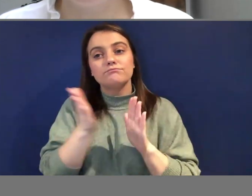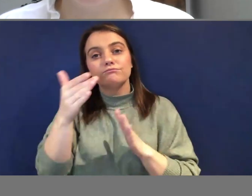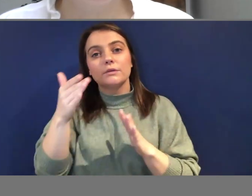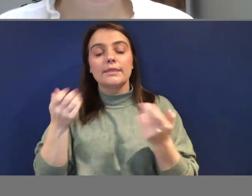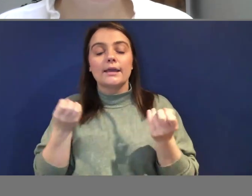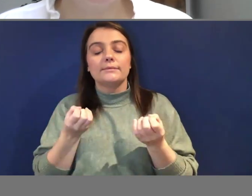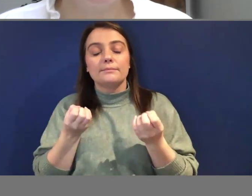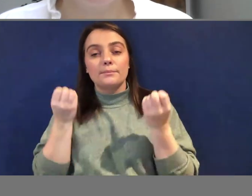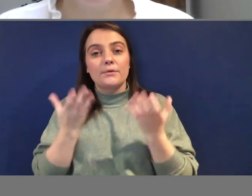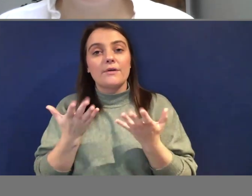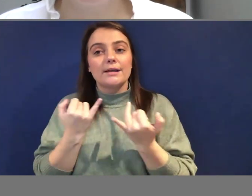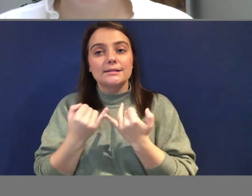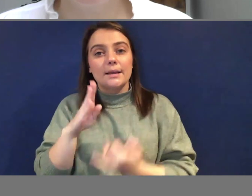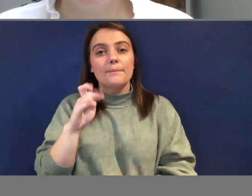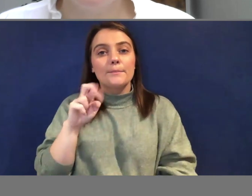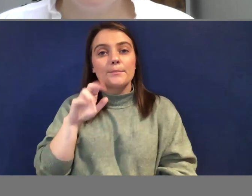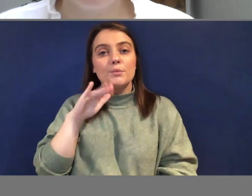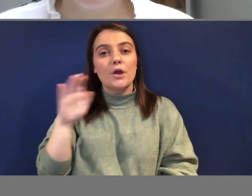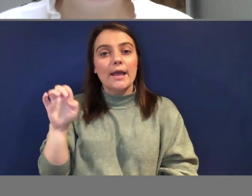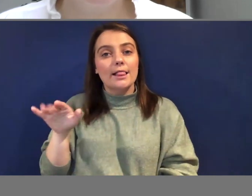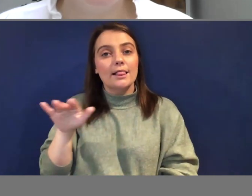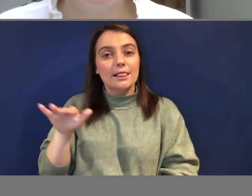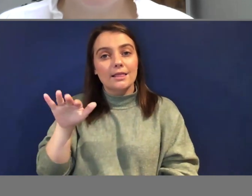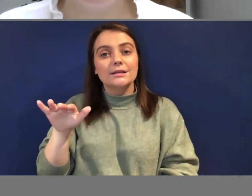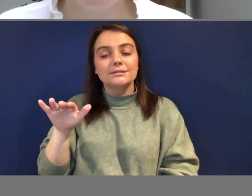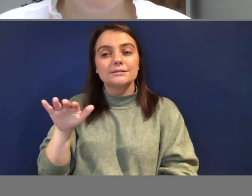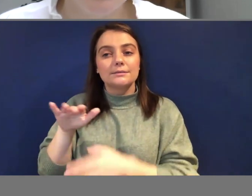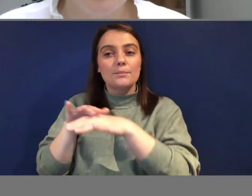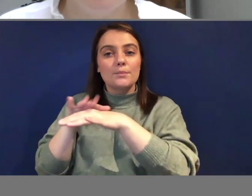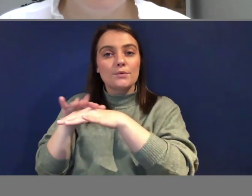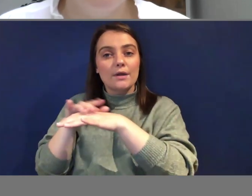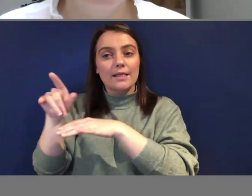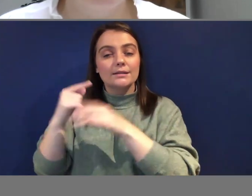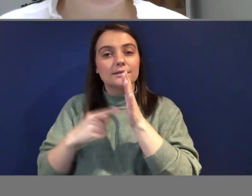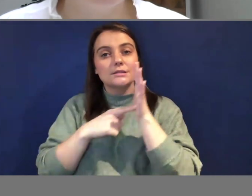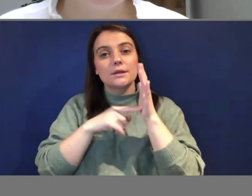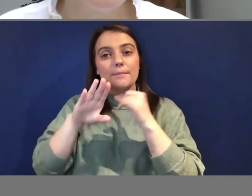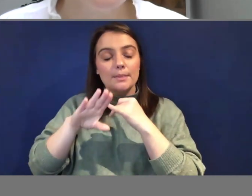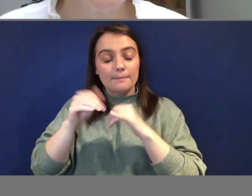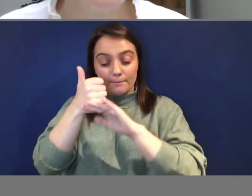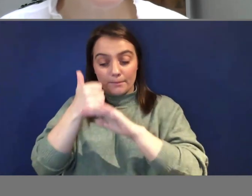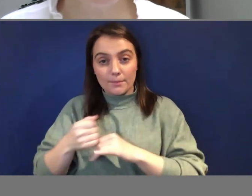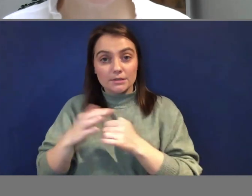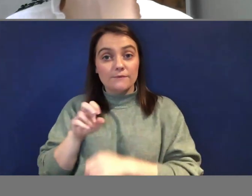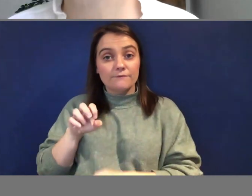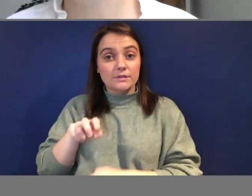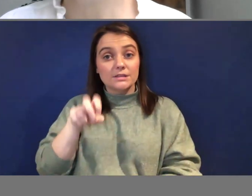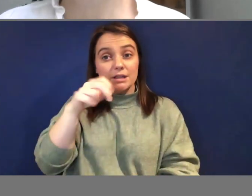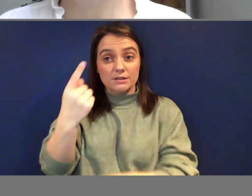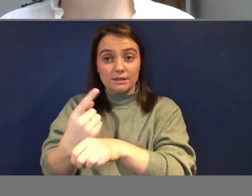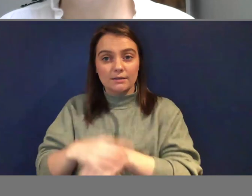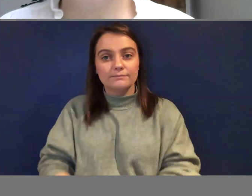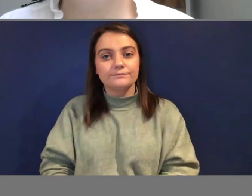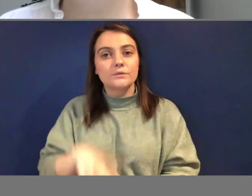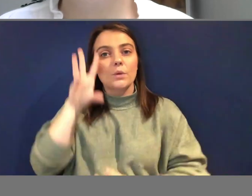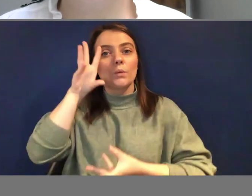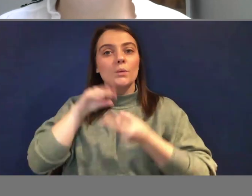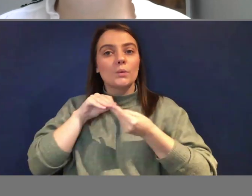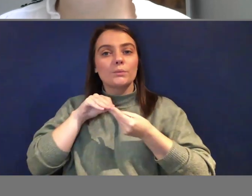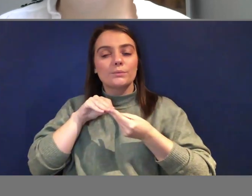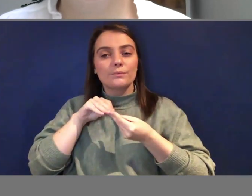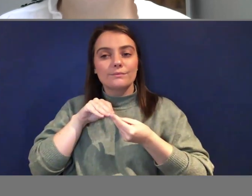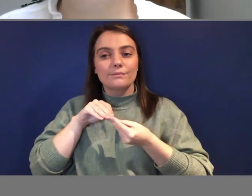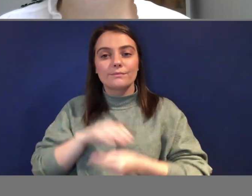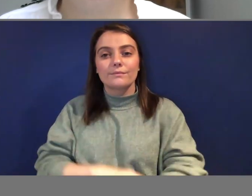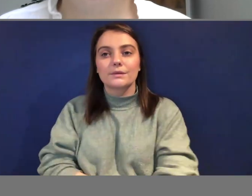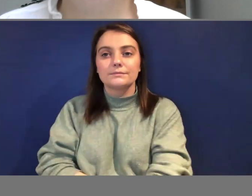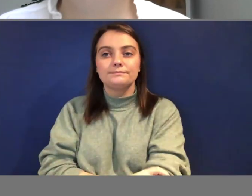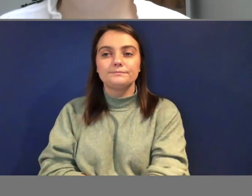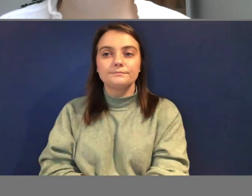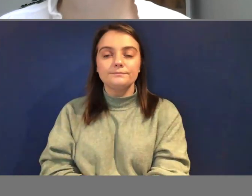so braille as you're approaching the the top or bottom of the stairs so in summary I suppose again